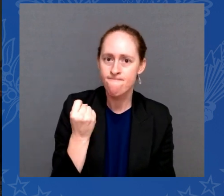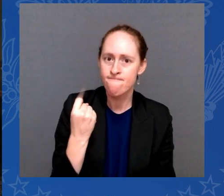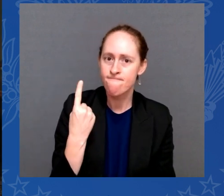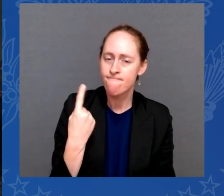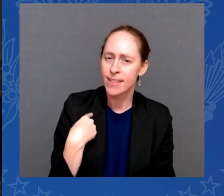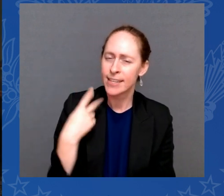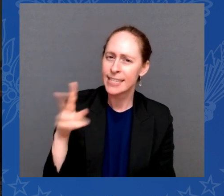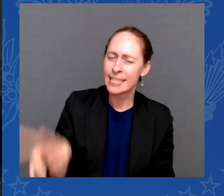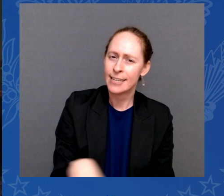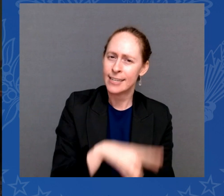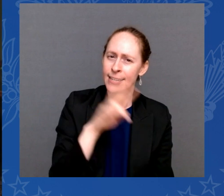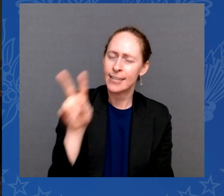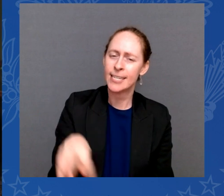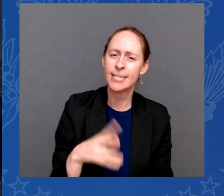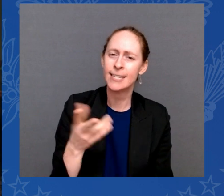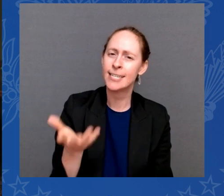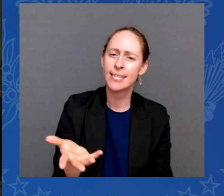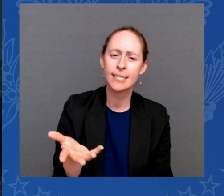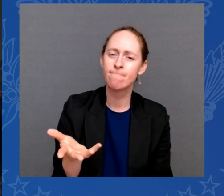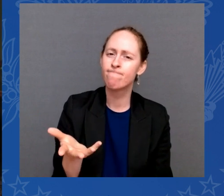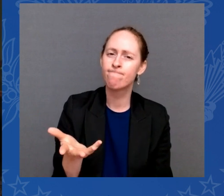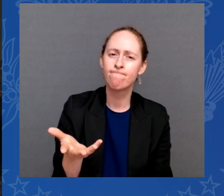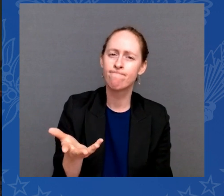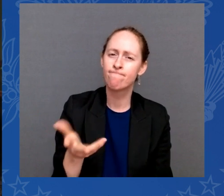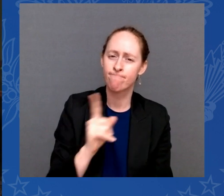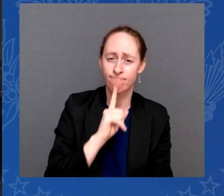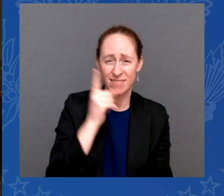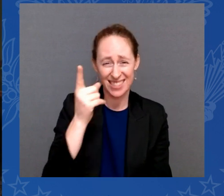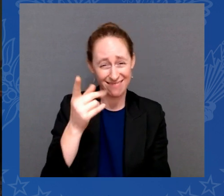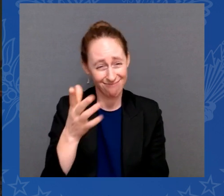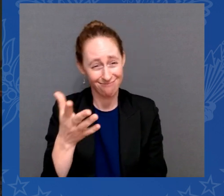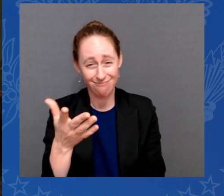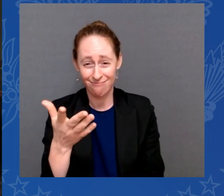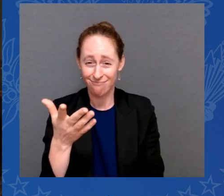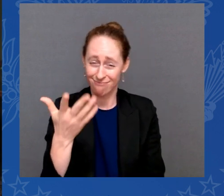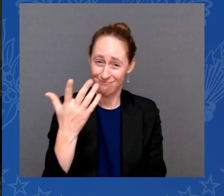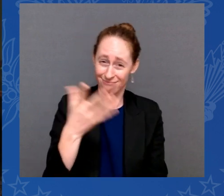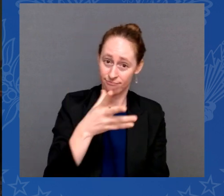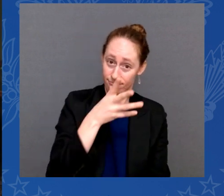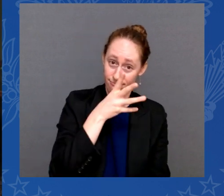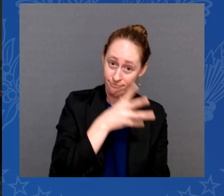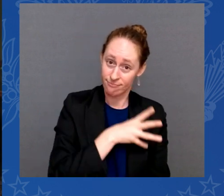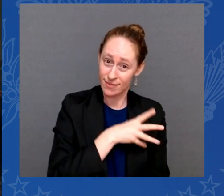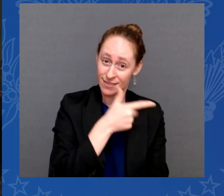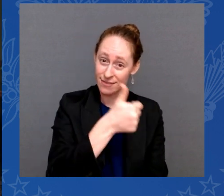can't choose, can't get an abortion even in a case of incest, even in the case of rape.